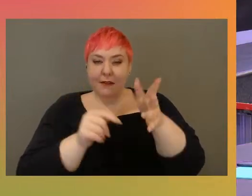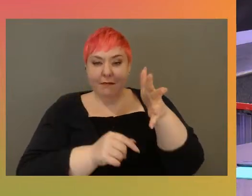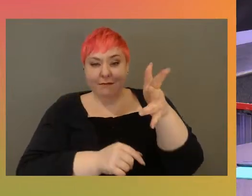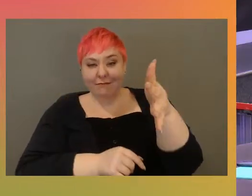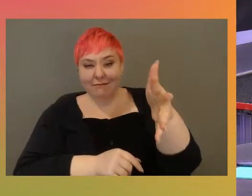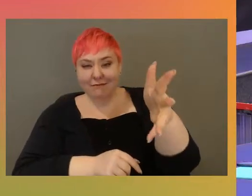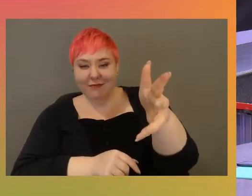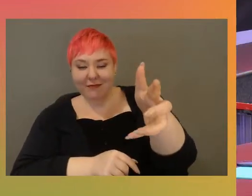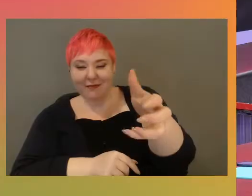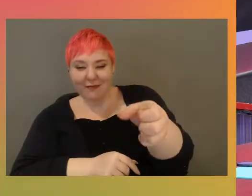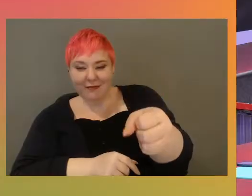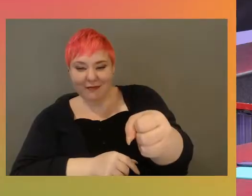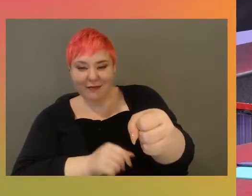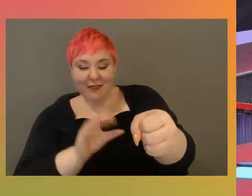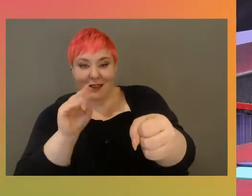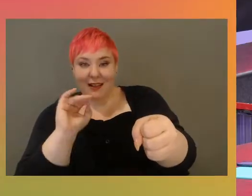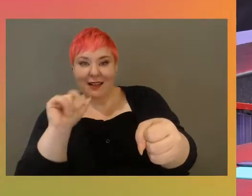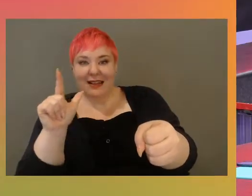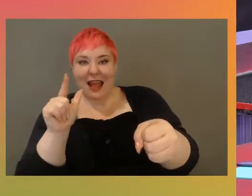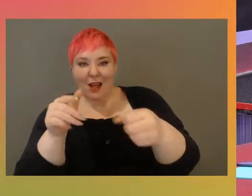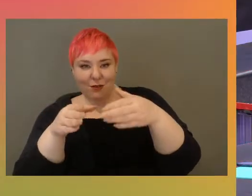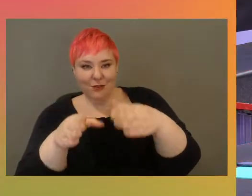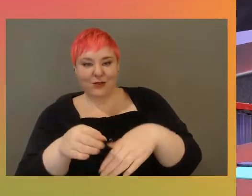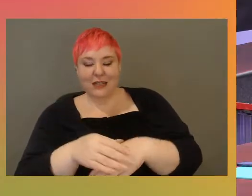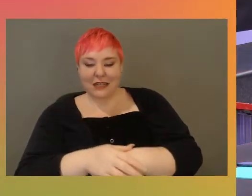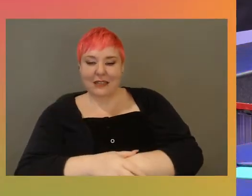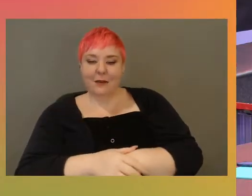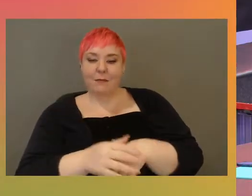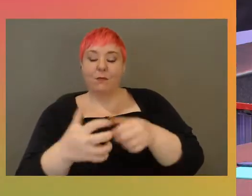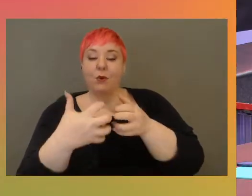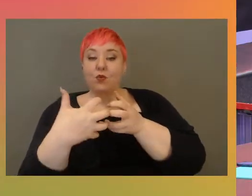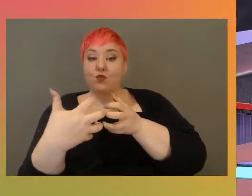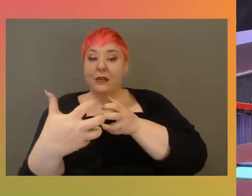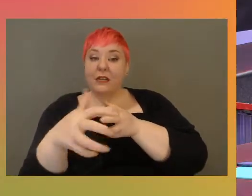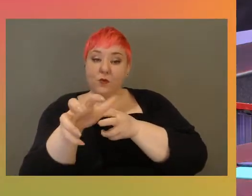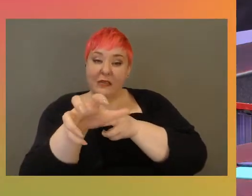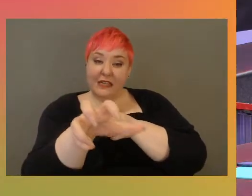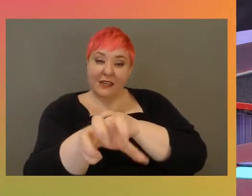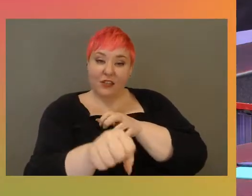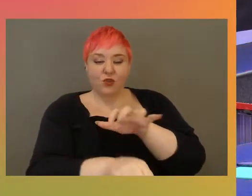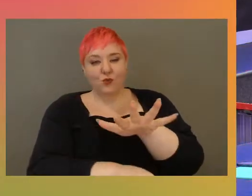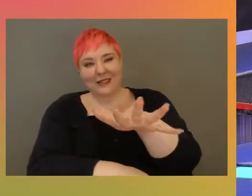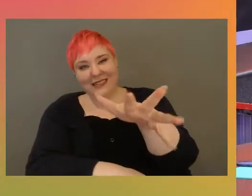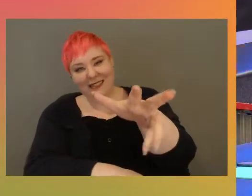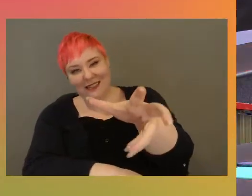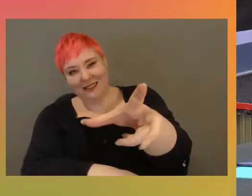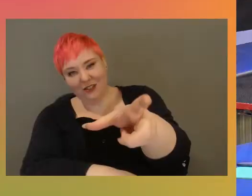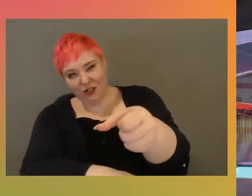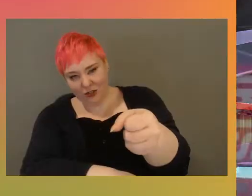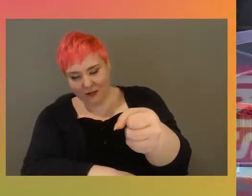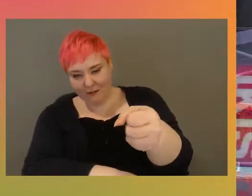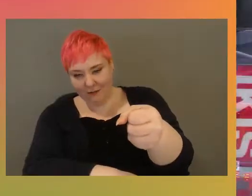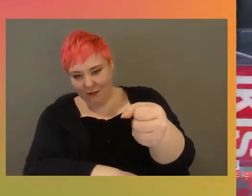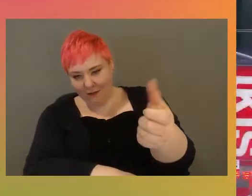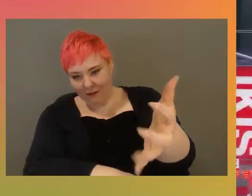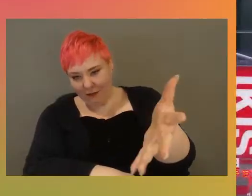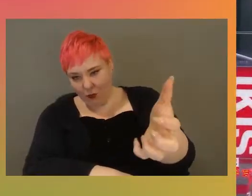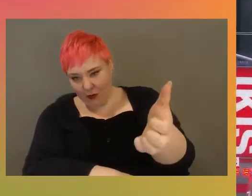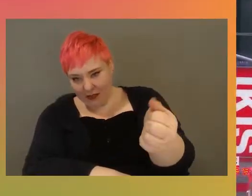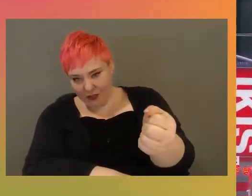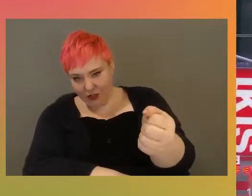EXTEND ALL THE WAY TO HARLEM.